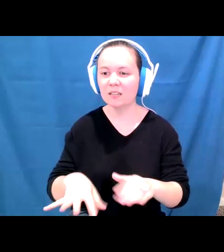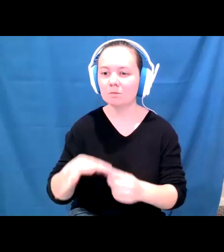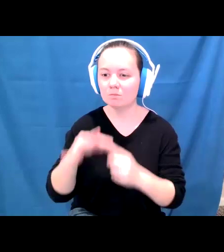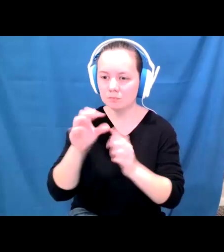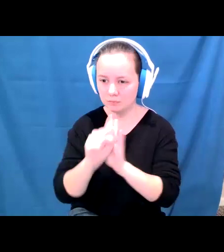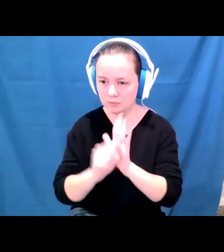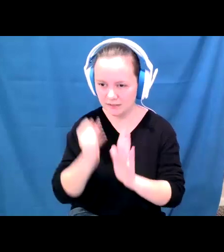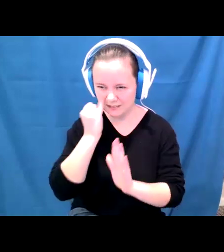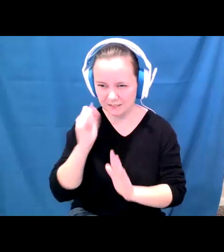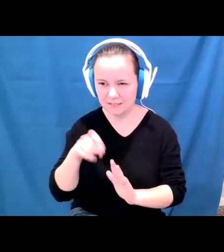Next slide.